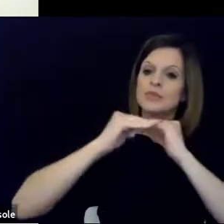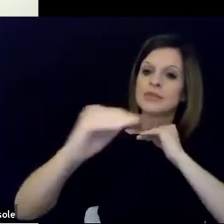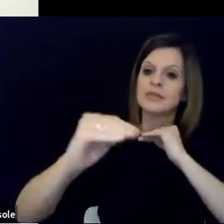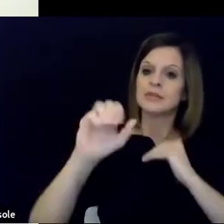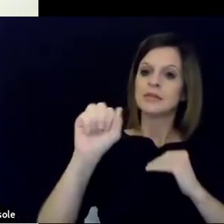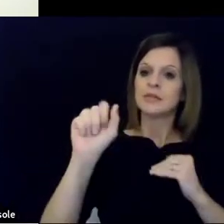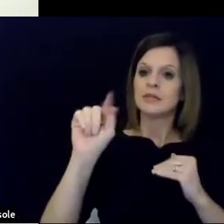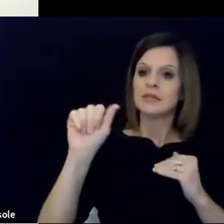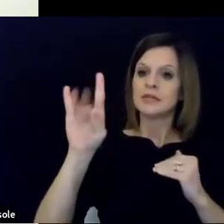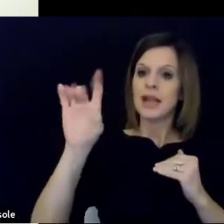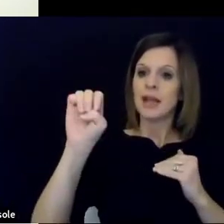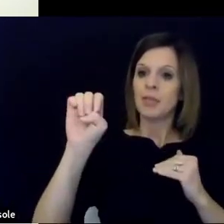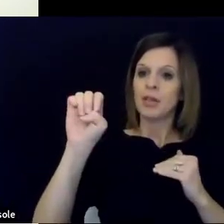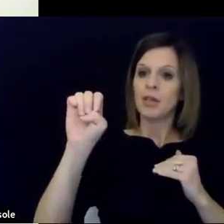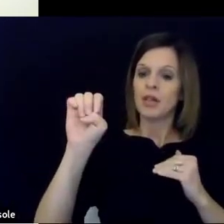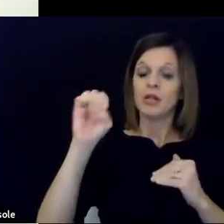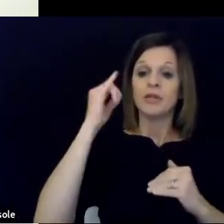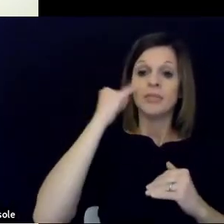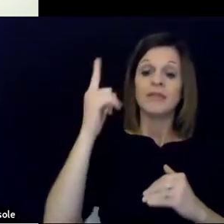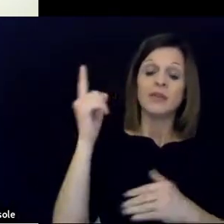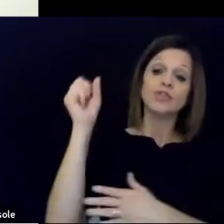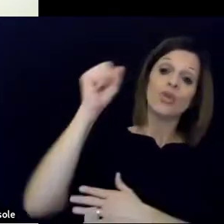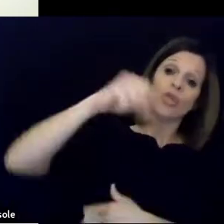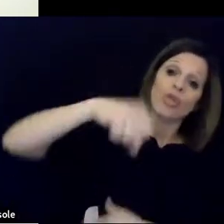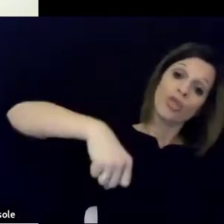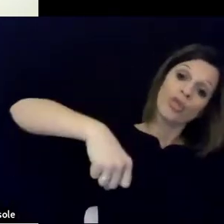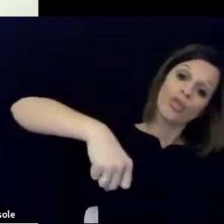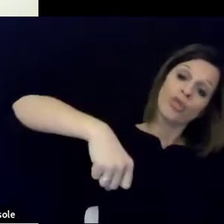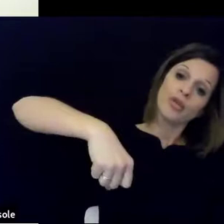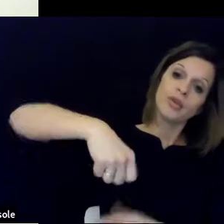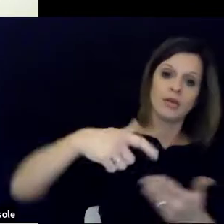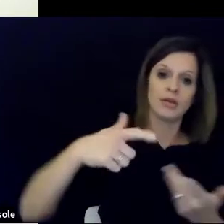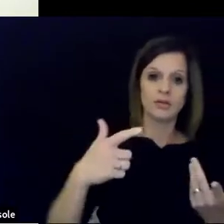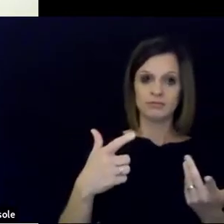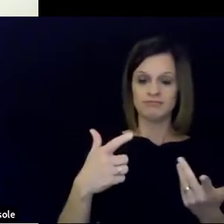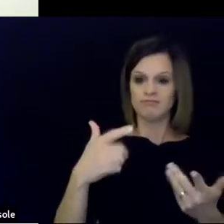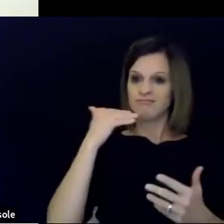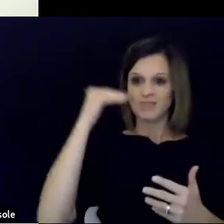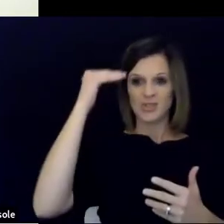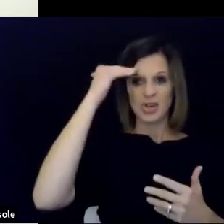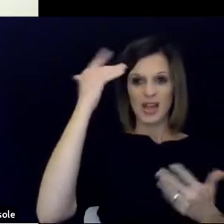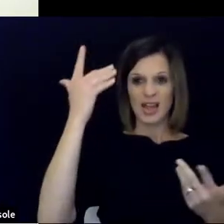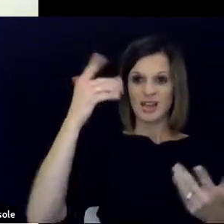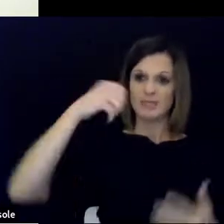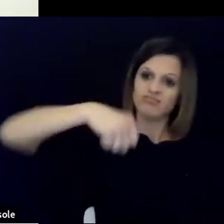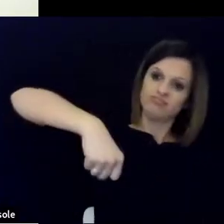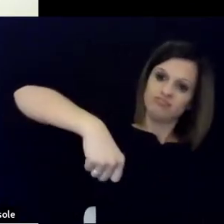But if you just hang over the side for a moment, see how stable your head becomes. Because it's hanging, the muscles aren't required